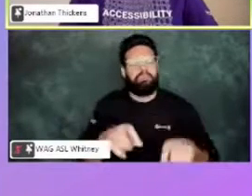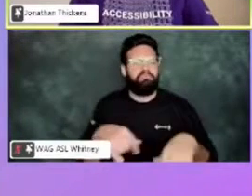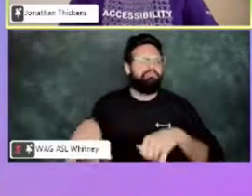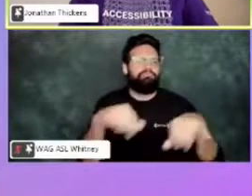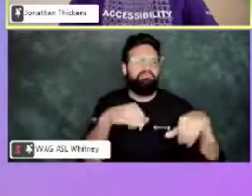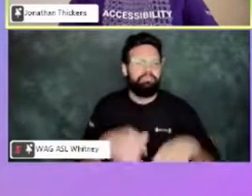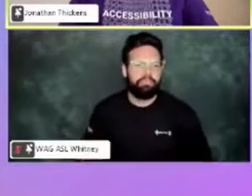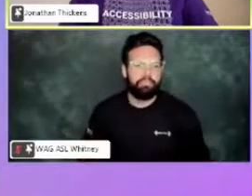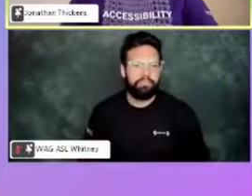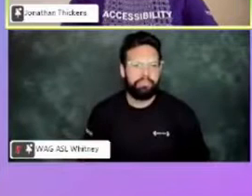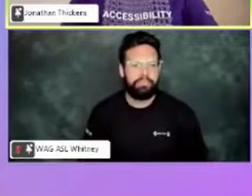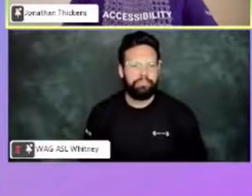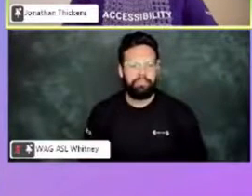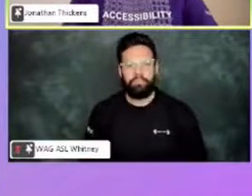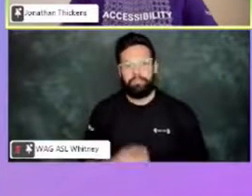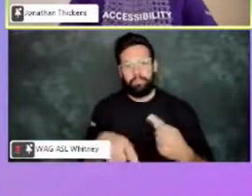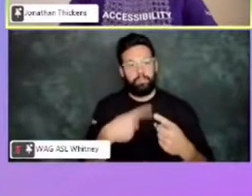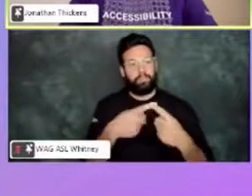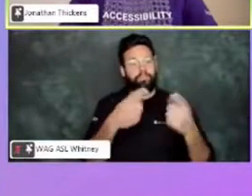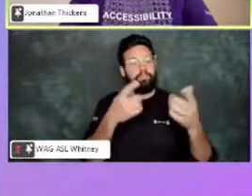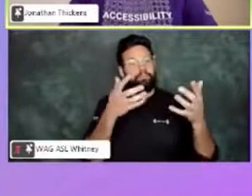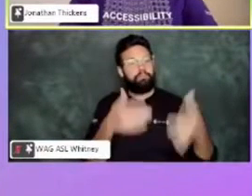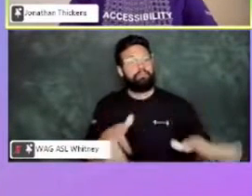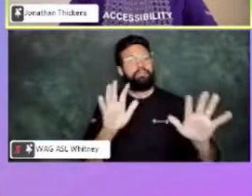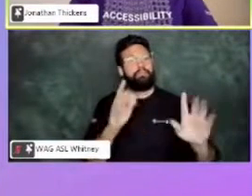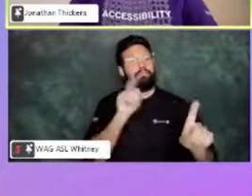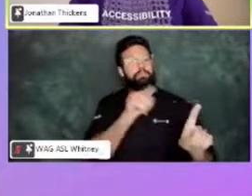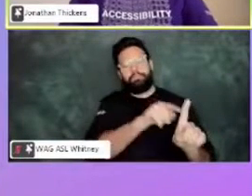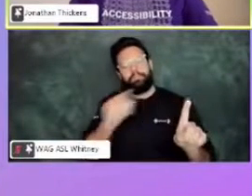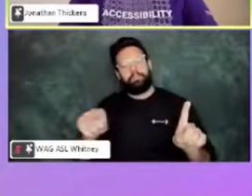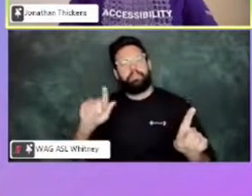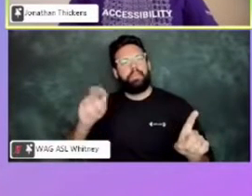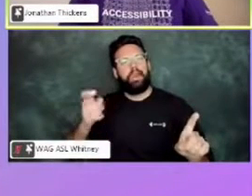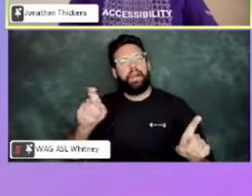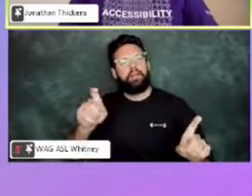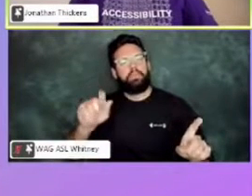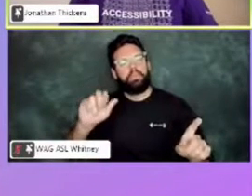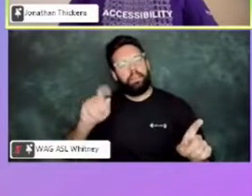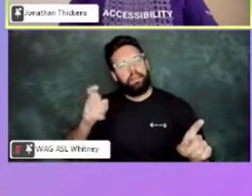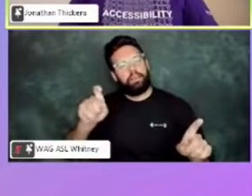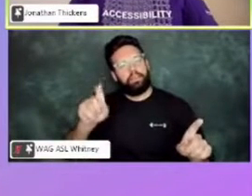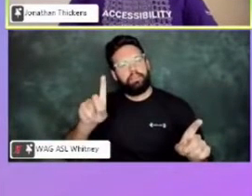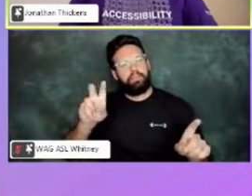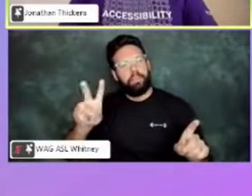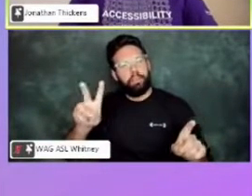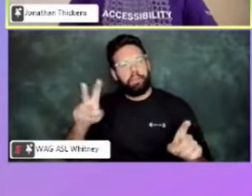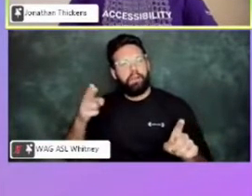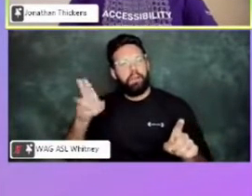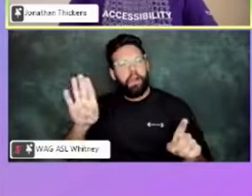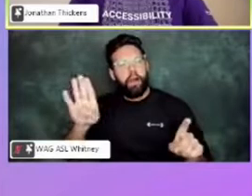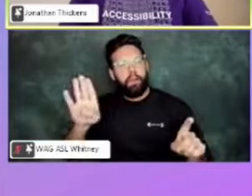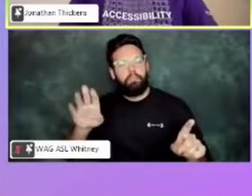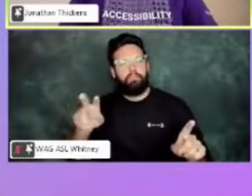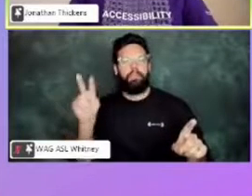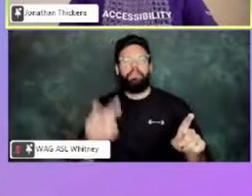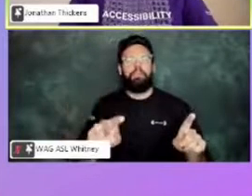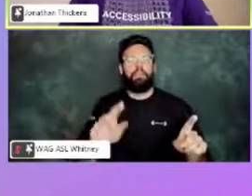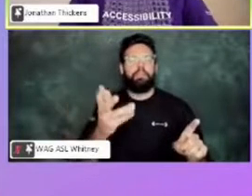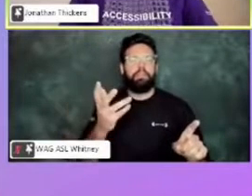When that's done, we're gonna head back into the axe Developer Hub. Gonna head back to that homepage at the top level of the project,